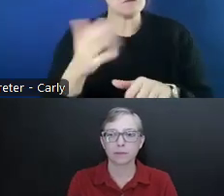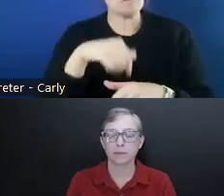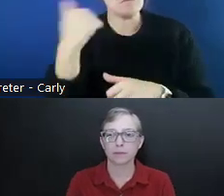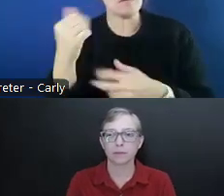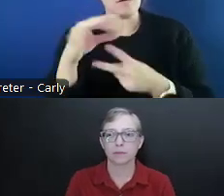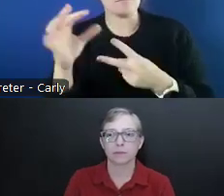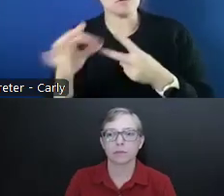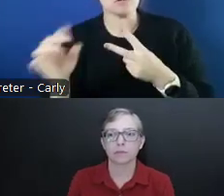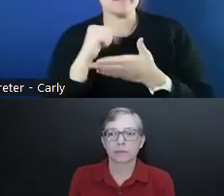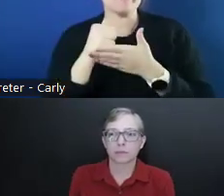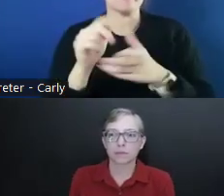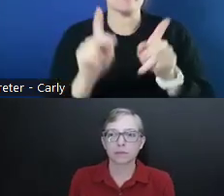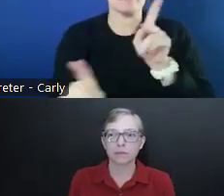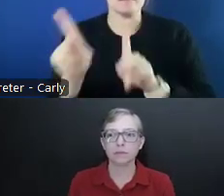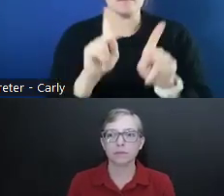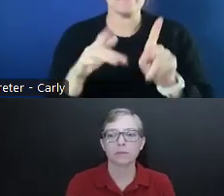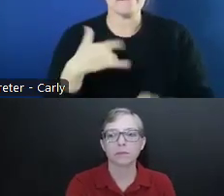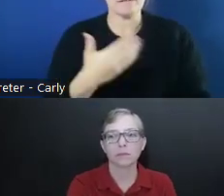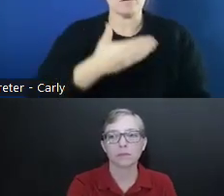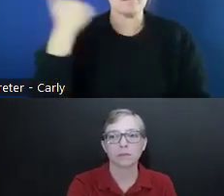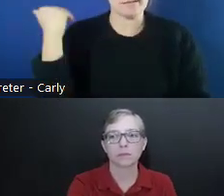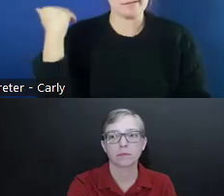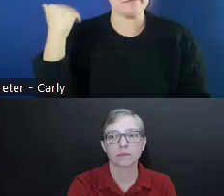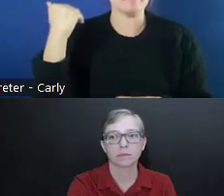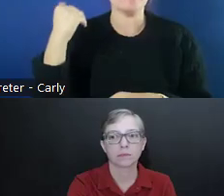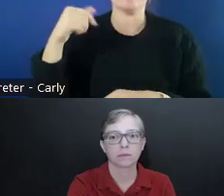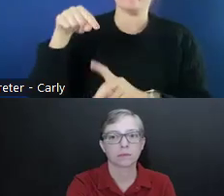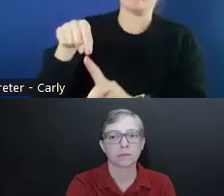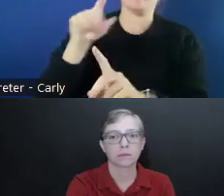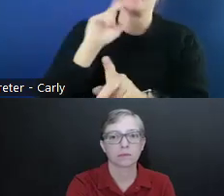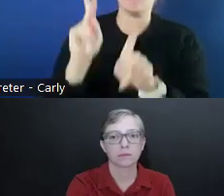kind of helping people to to feel better i think particularly for folks who who do not necessarily